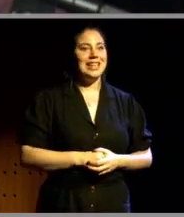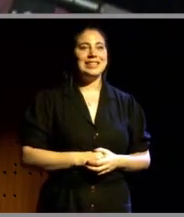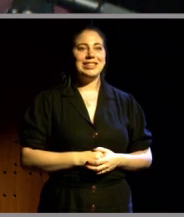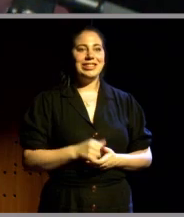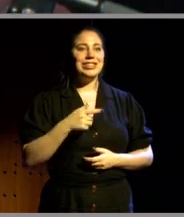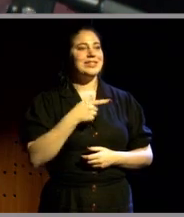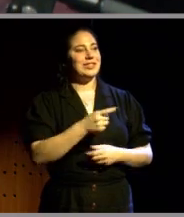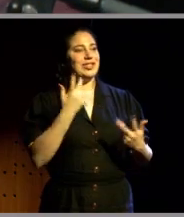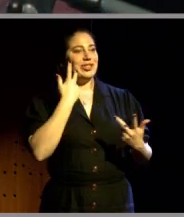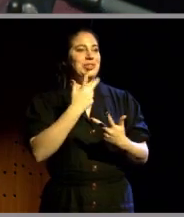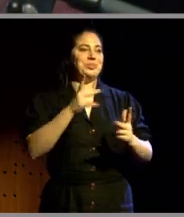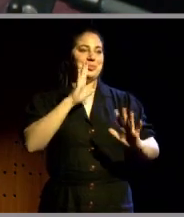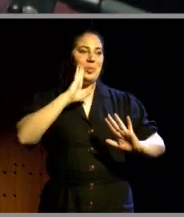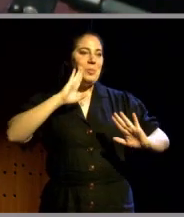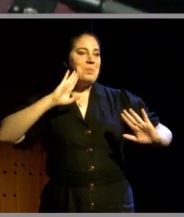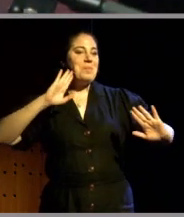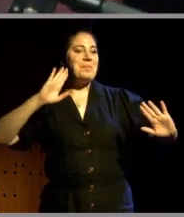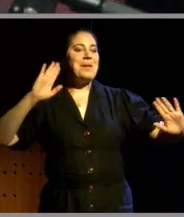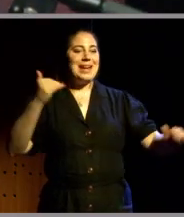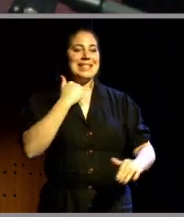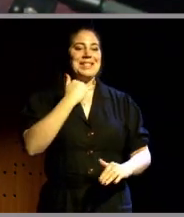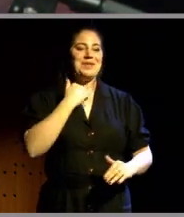her amazing vocal talents.